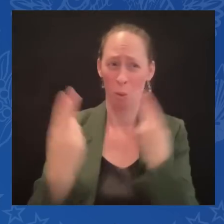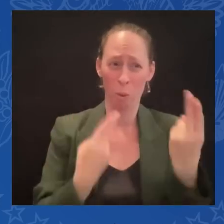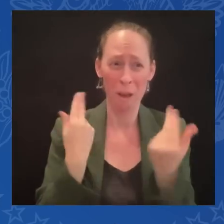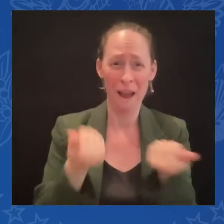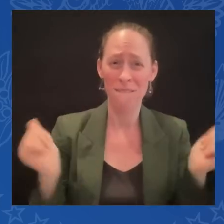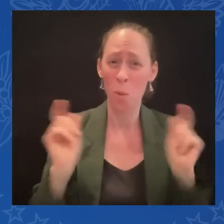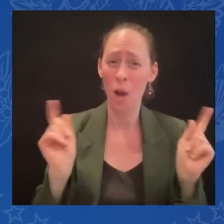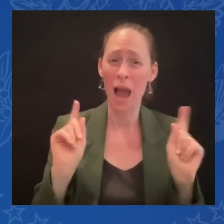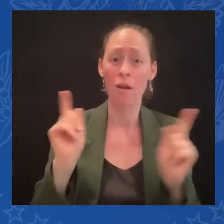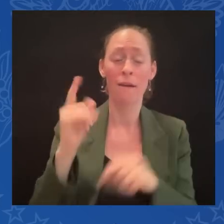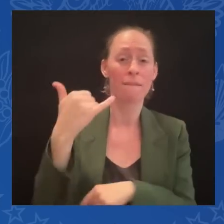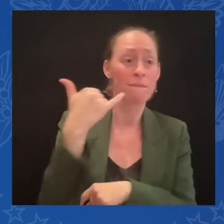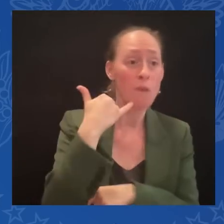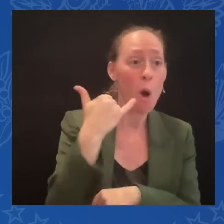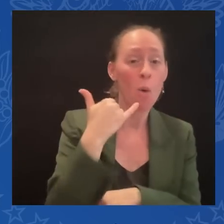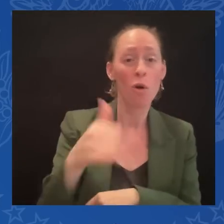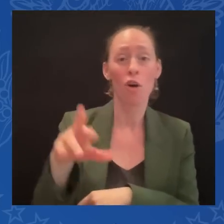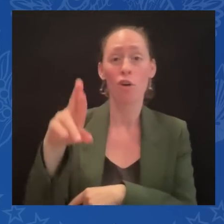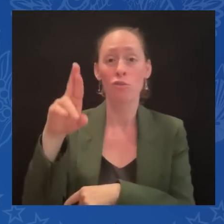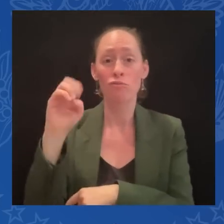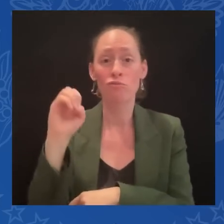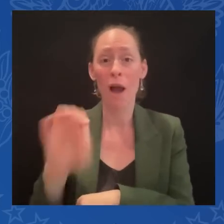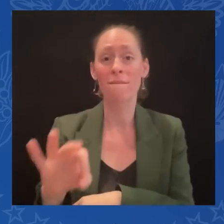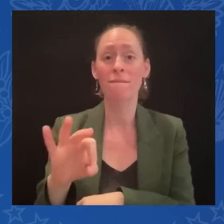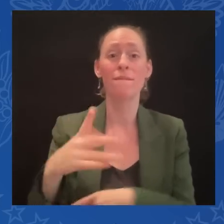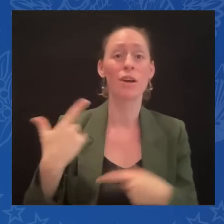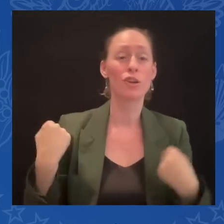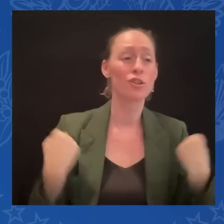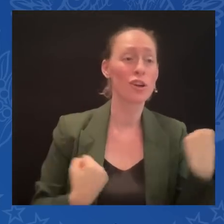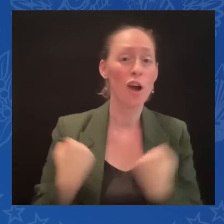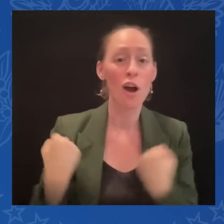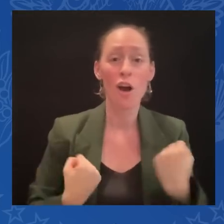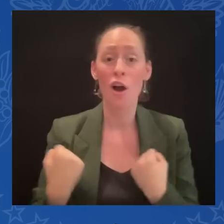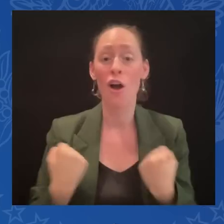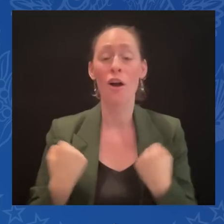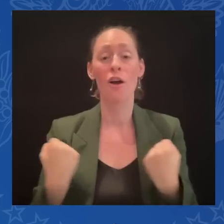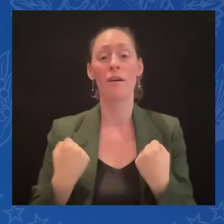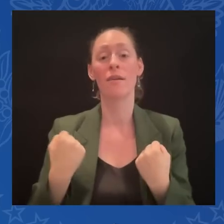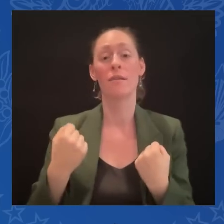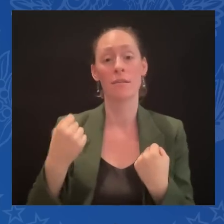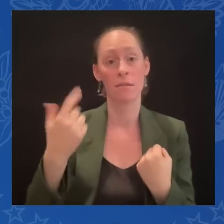And guess what? America invented these chips. We're the ones who invented them.